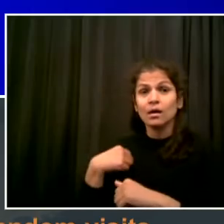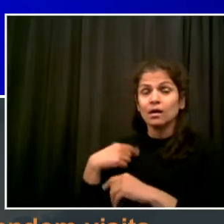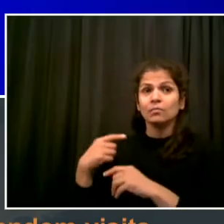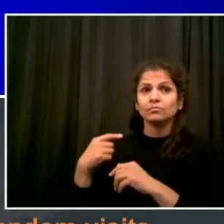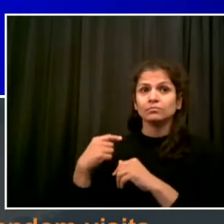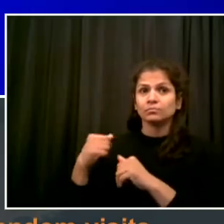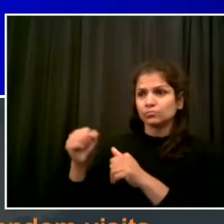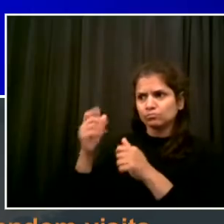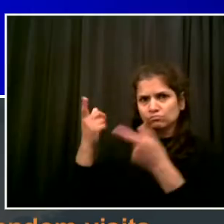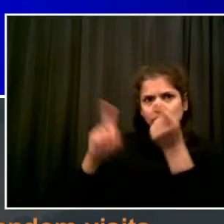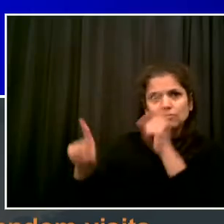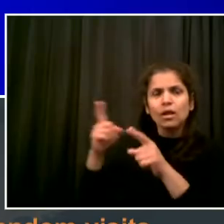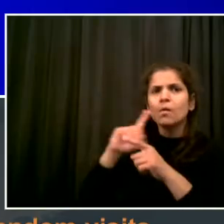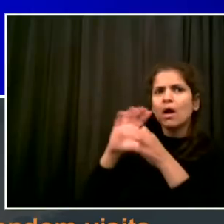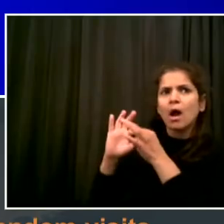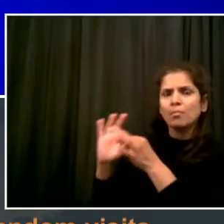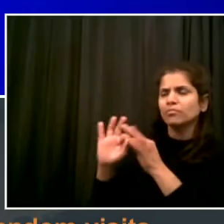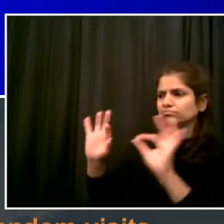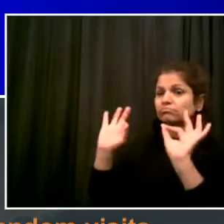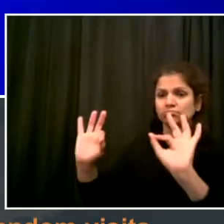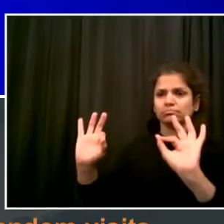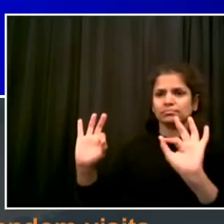IS AN ISSUE AND WE NEED TO FIX IT TOGETHER. AND EVERY